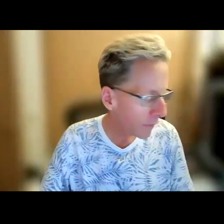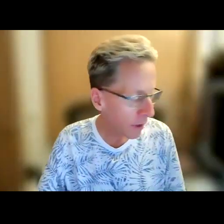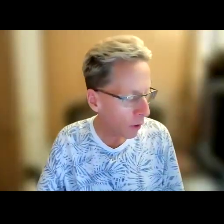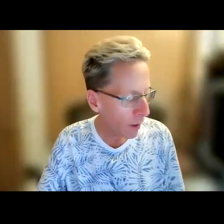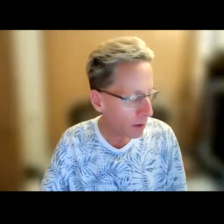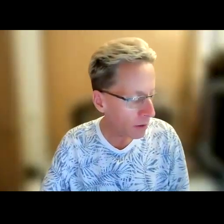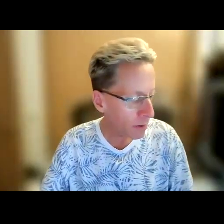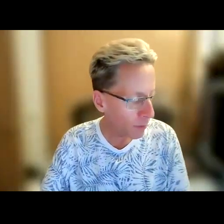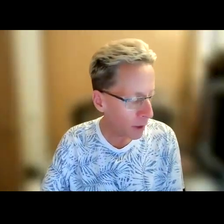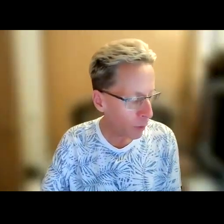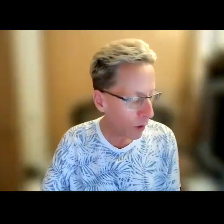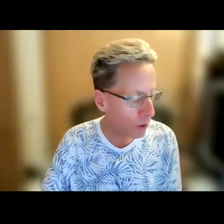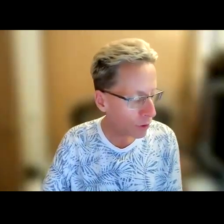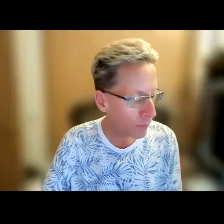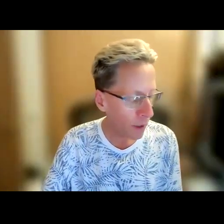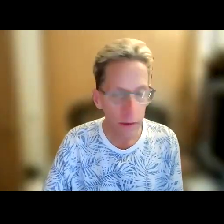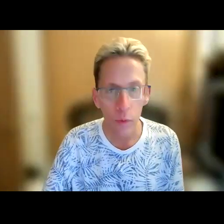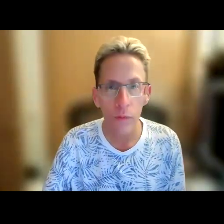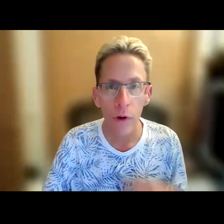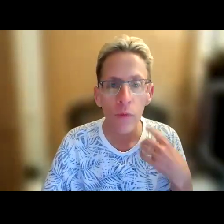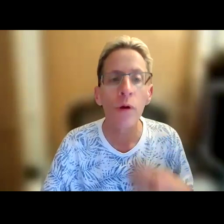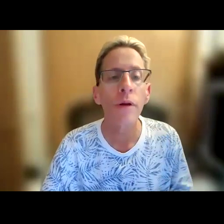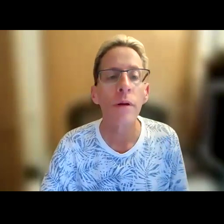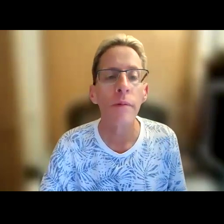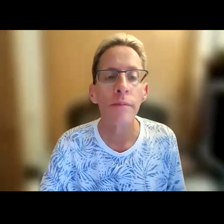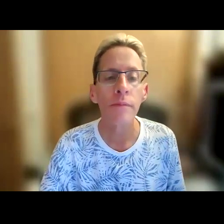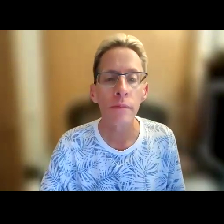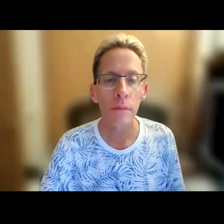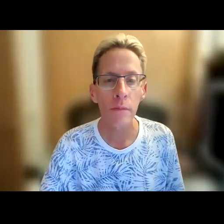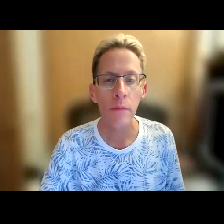Don Dew: at minimum wage. Elissa w/ APRIL: Oh, yeah, I just saw that. Yeah.